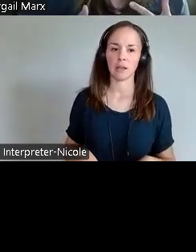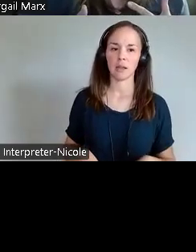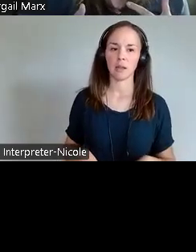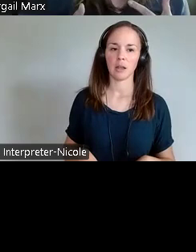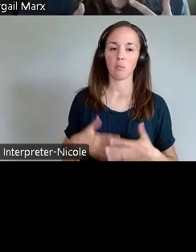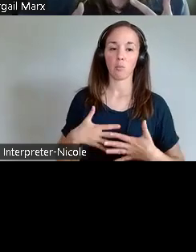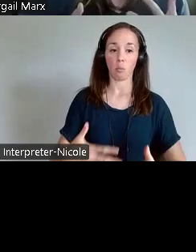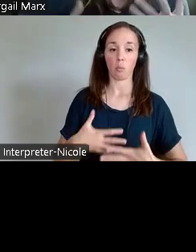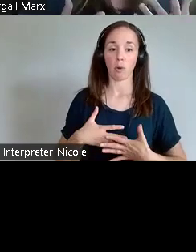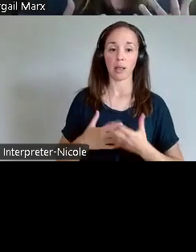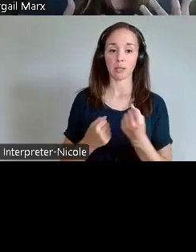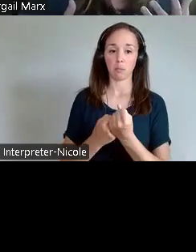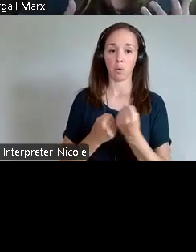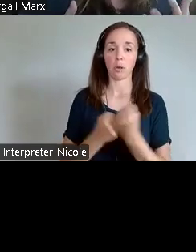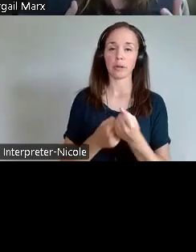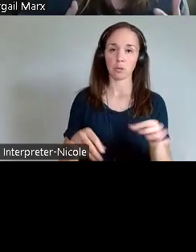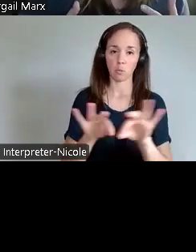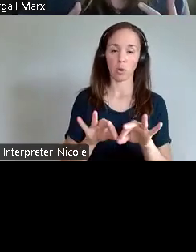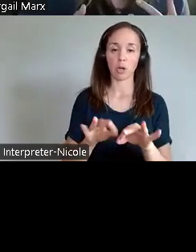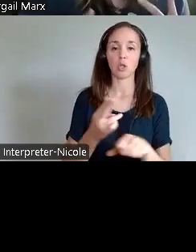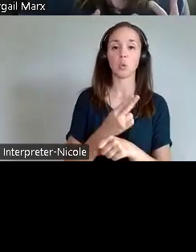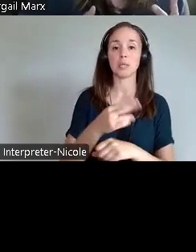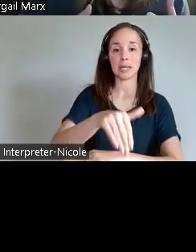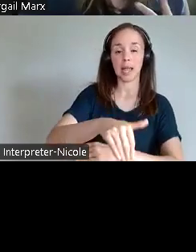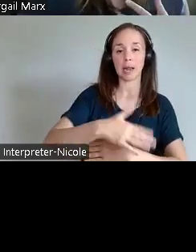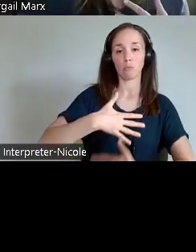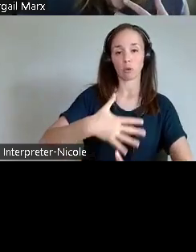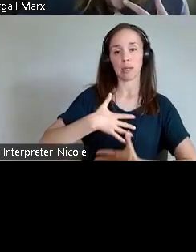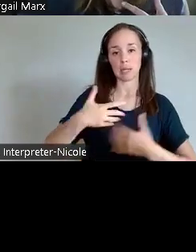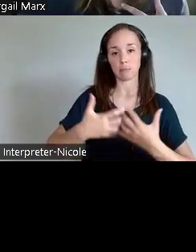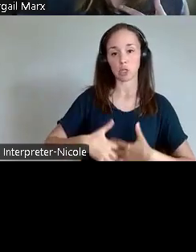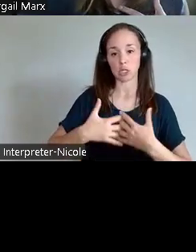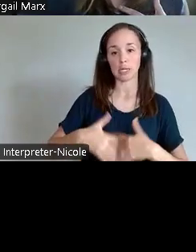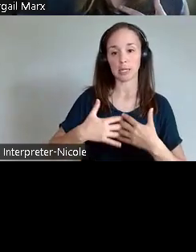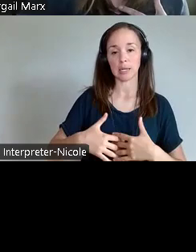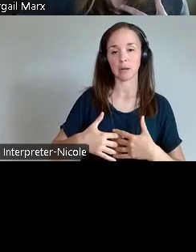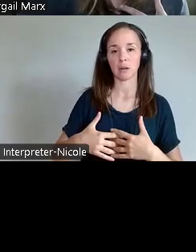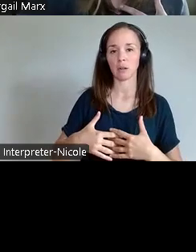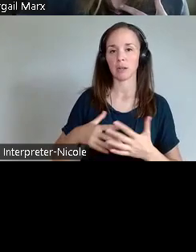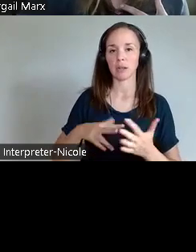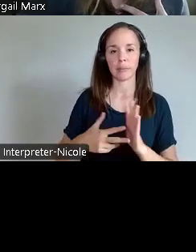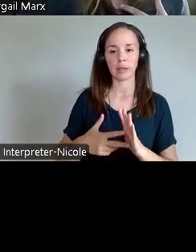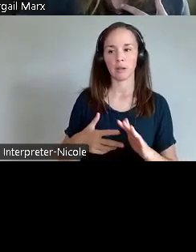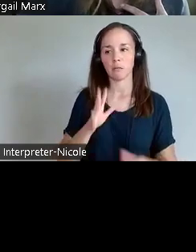so using a breathing machine at night impacted his ability to communicate using speech.